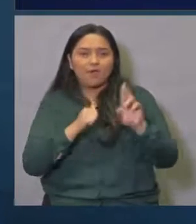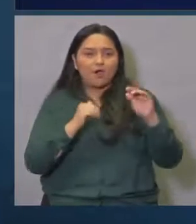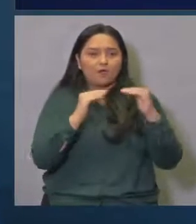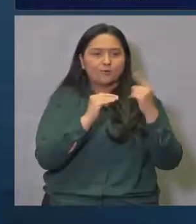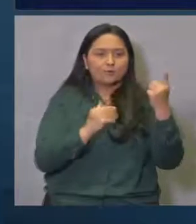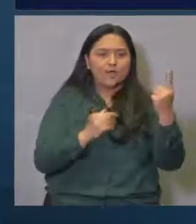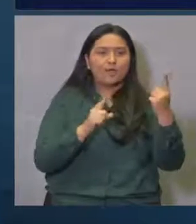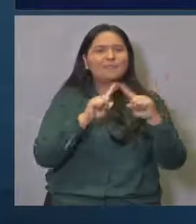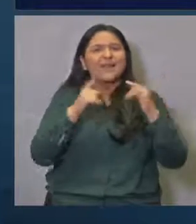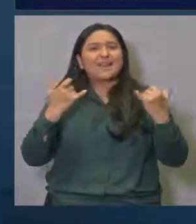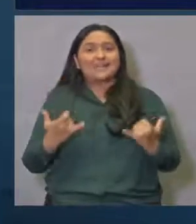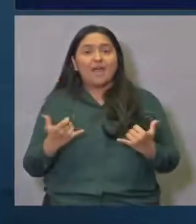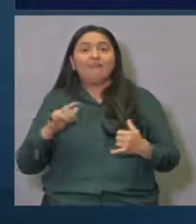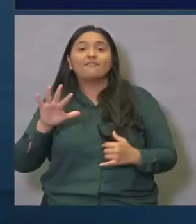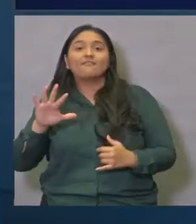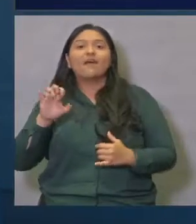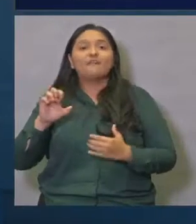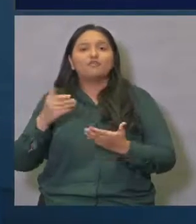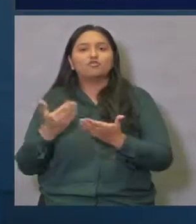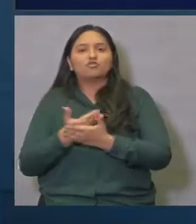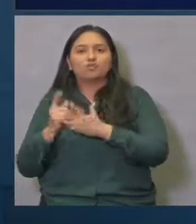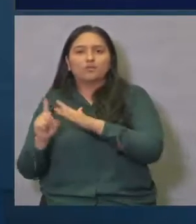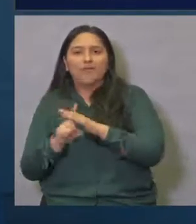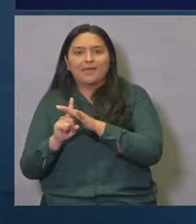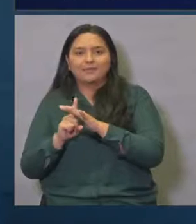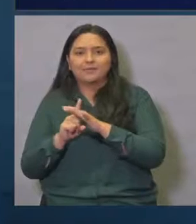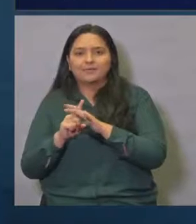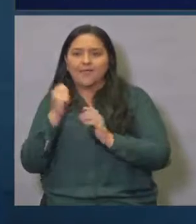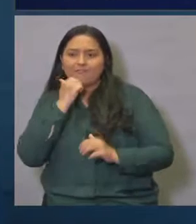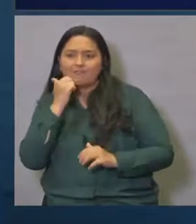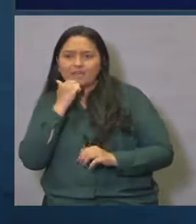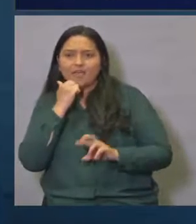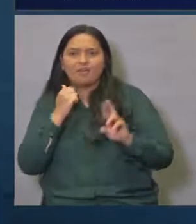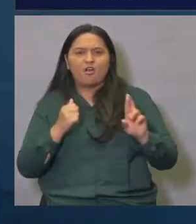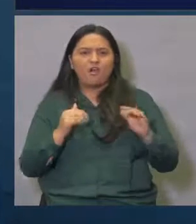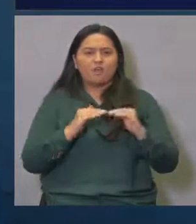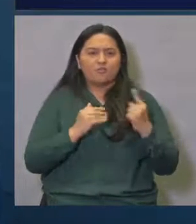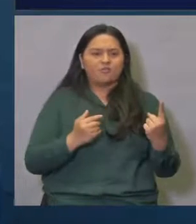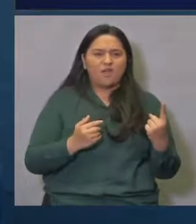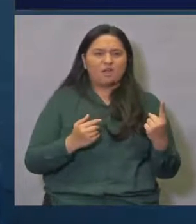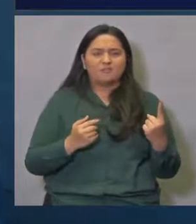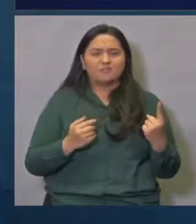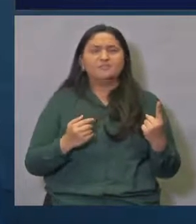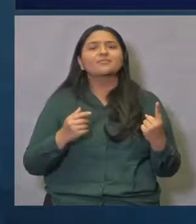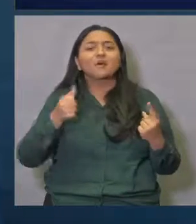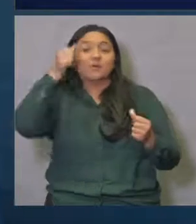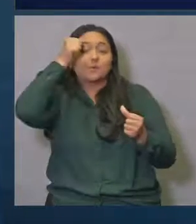THAT IS SOMETHING VERY DIFFERENT